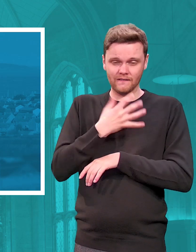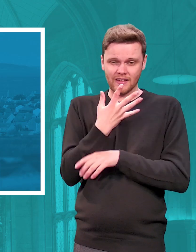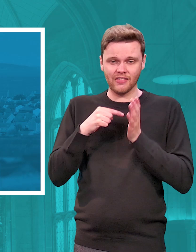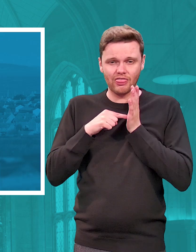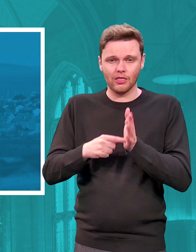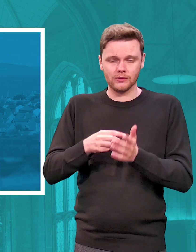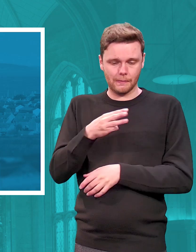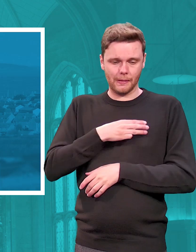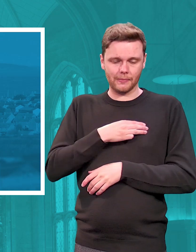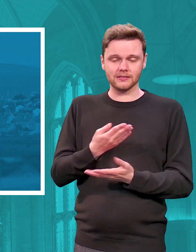Thank you all for listening.